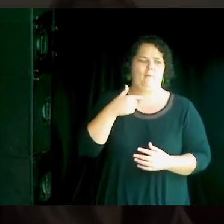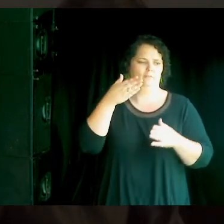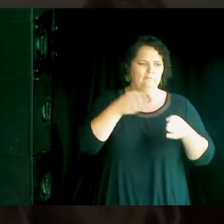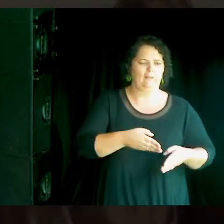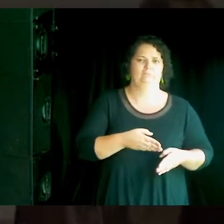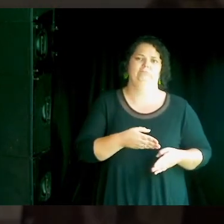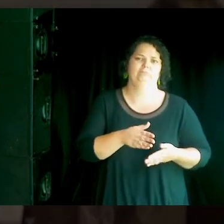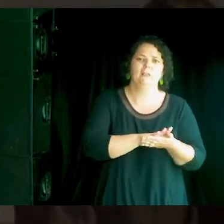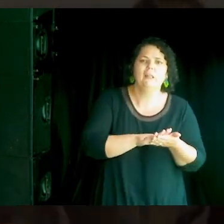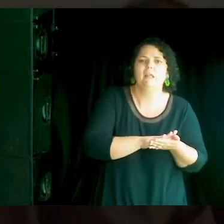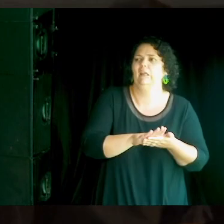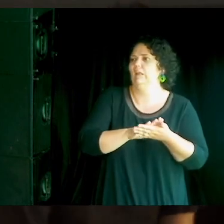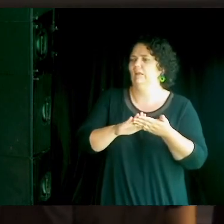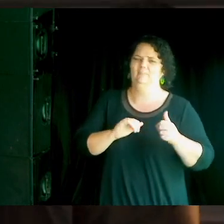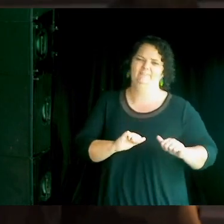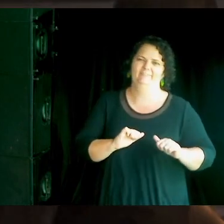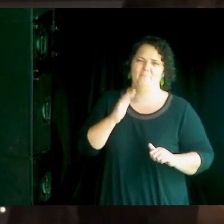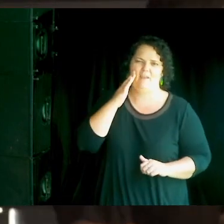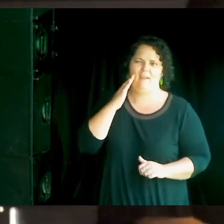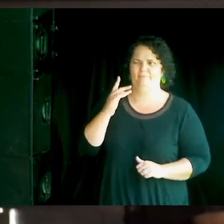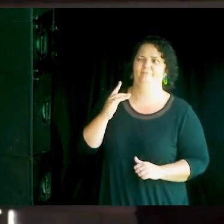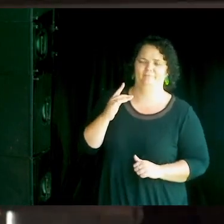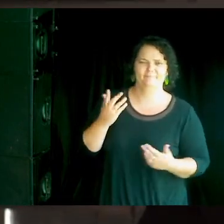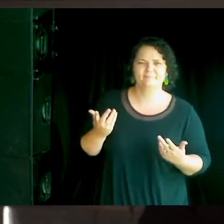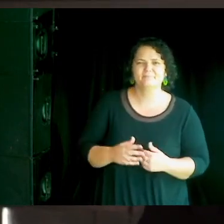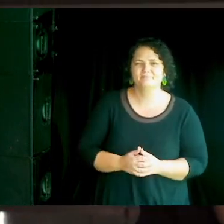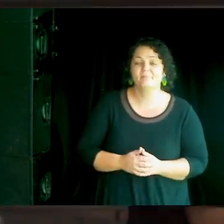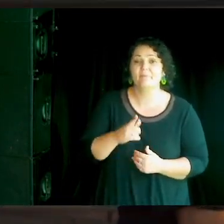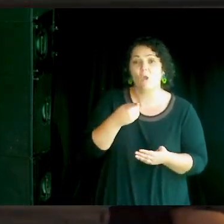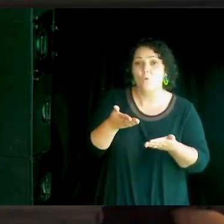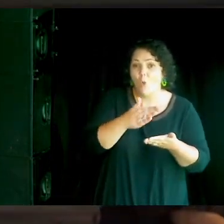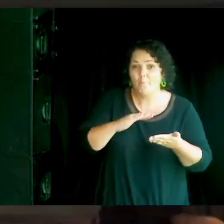how my mom actually tried to do so they give you a good vibe so this is how I like to present my crab